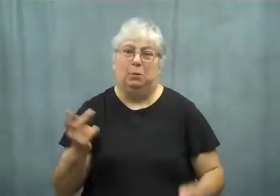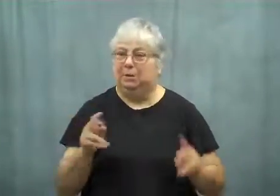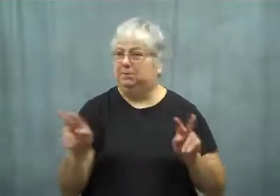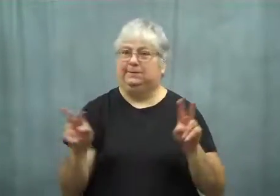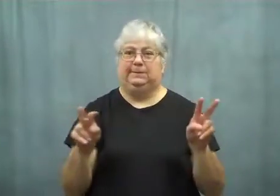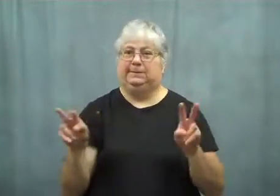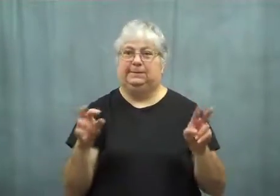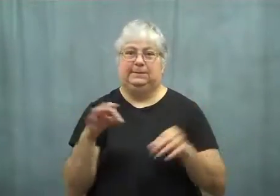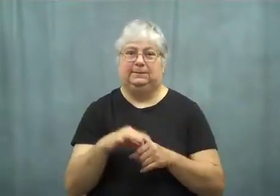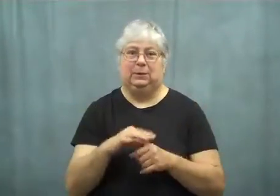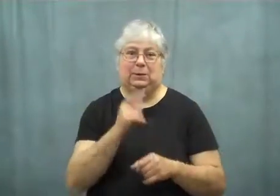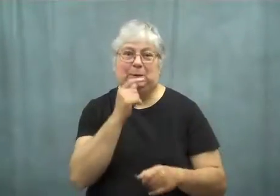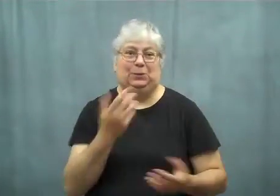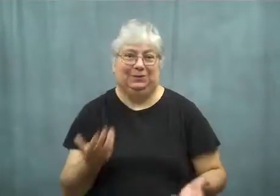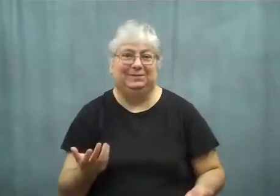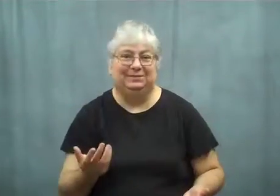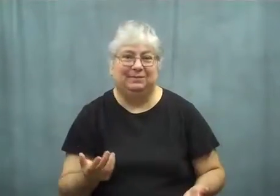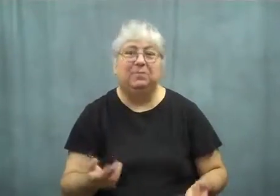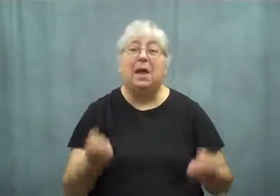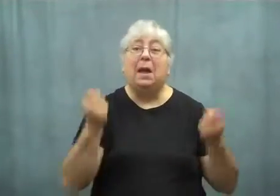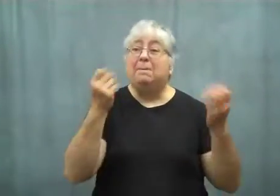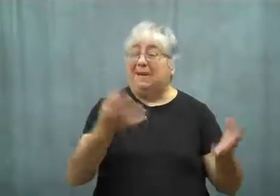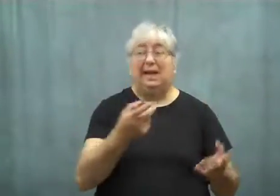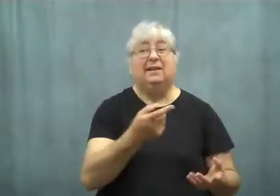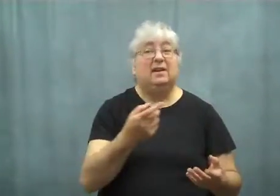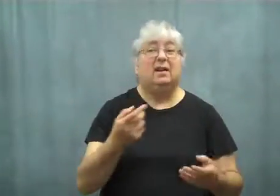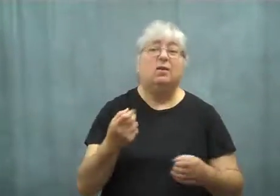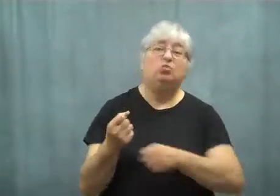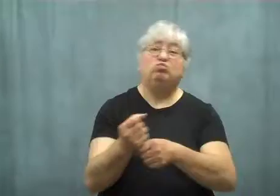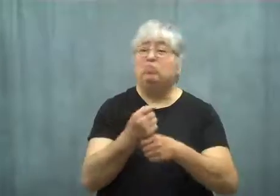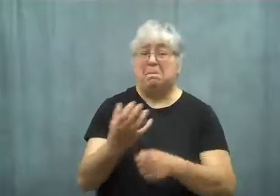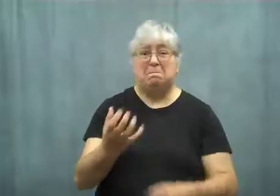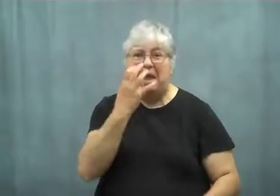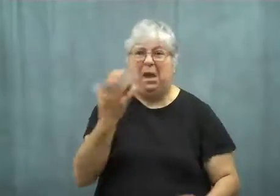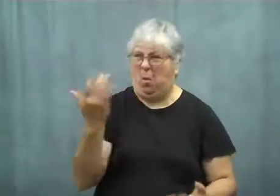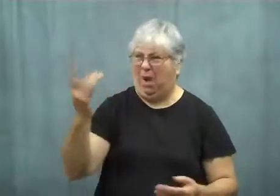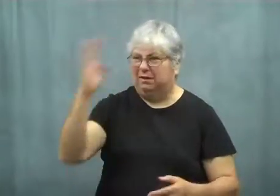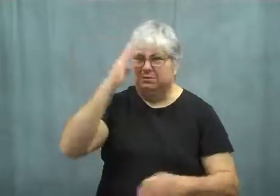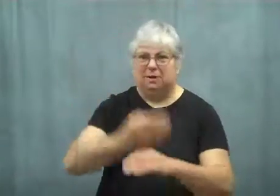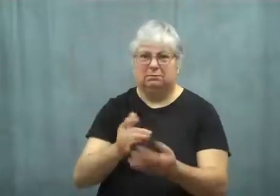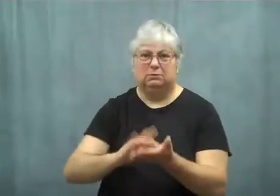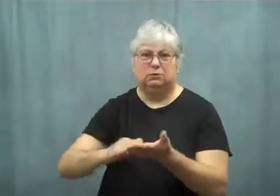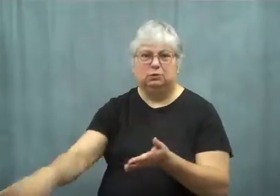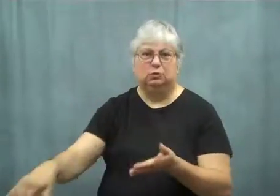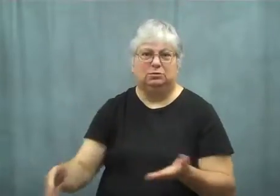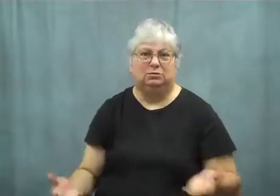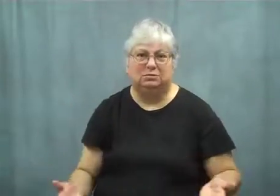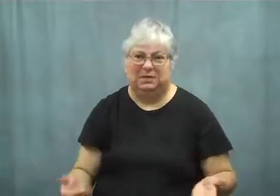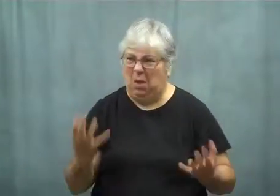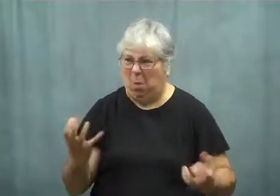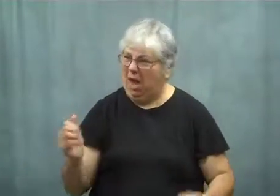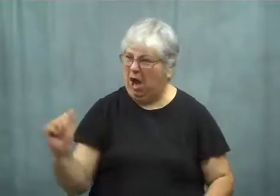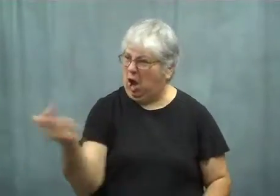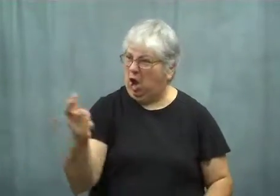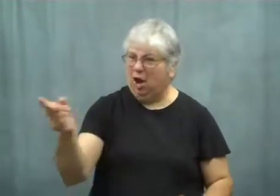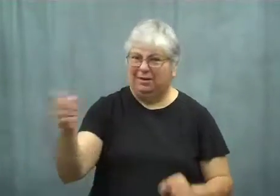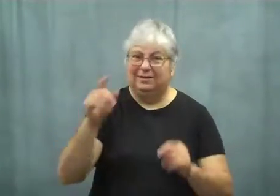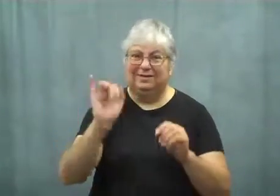The people have to decide who to vote for. Many are mad that the sons were acquitted.